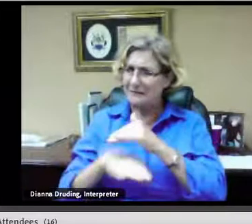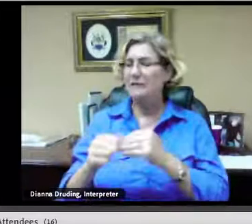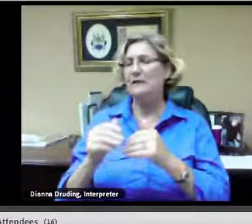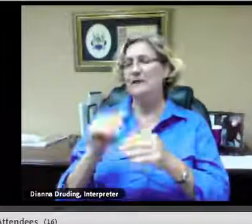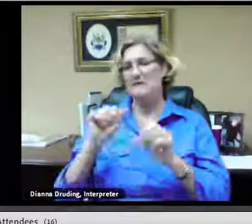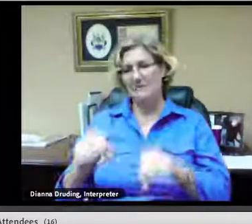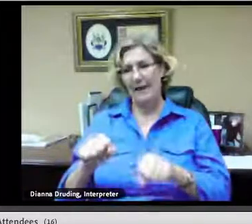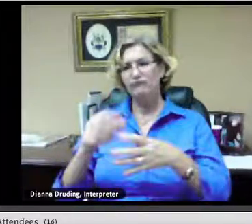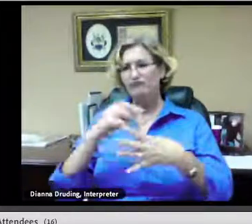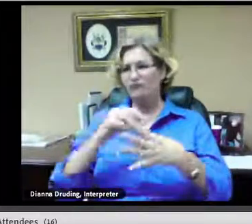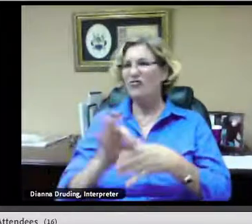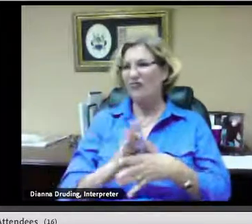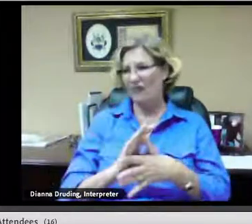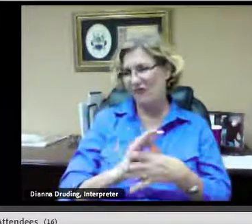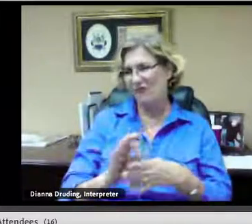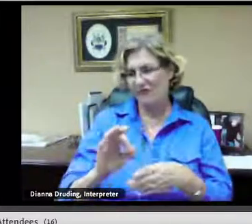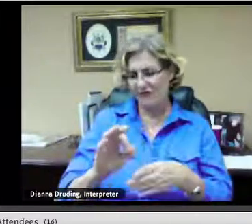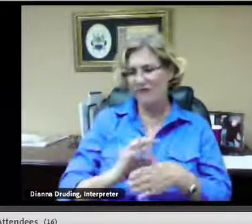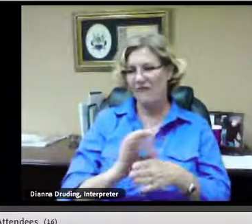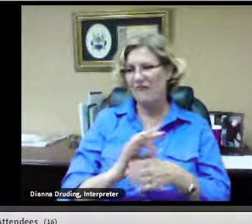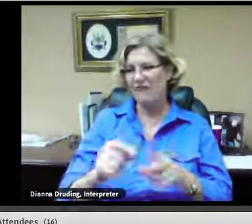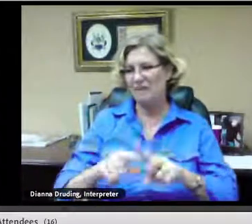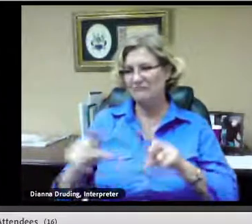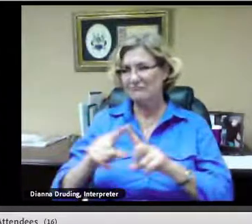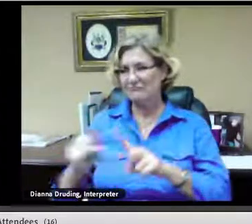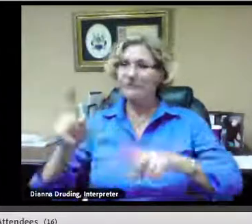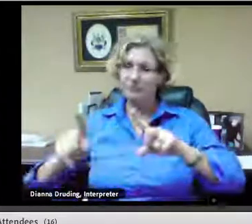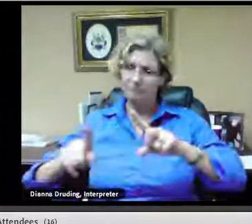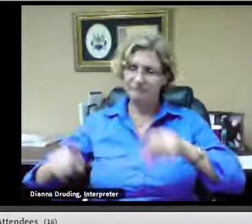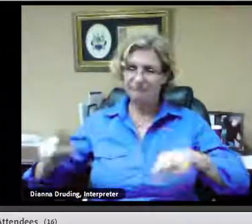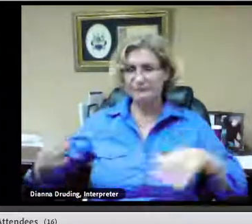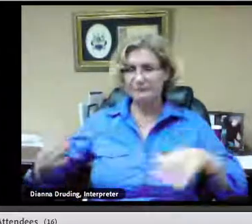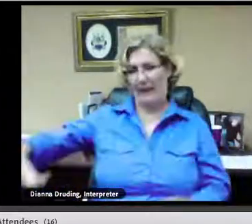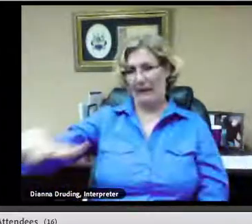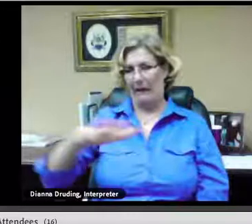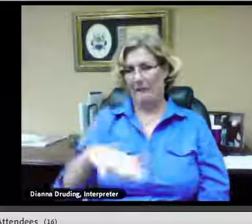So keep this in my -- not only to better serve your patrons,